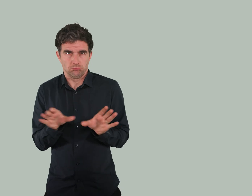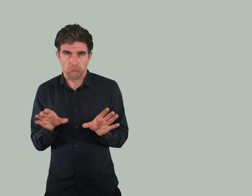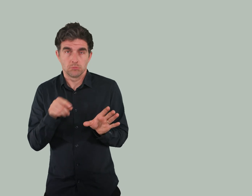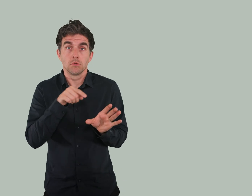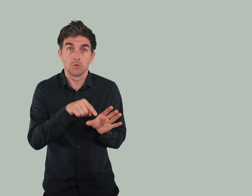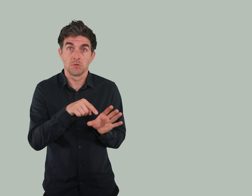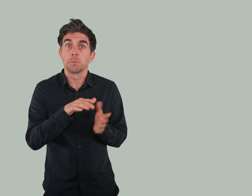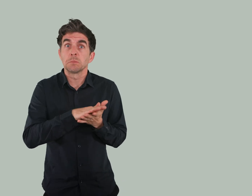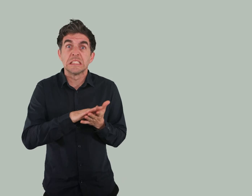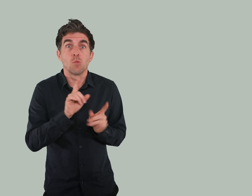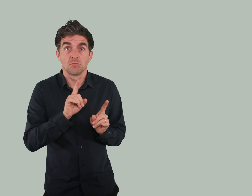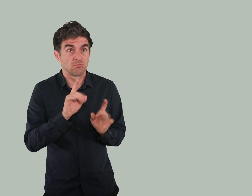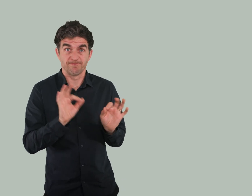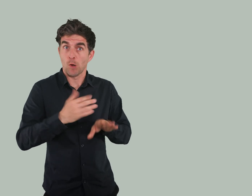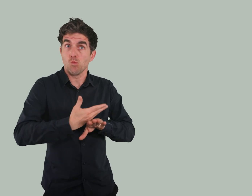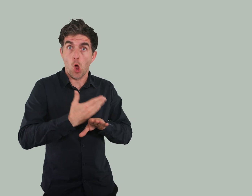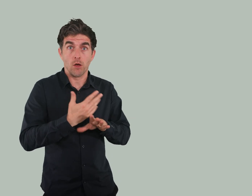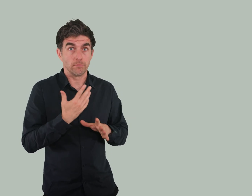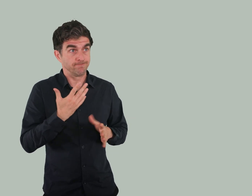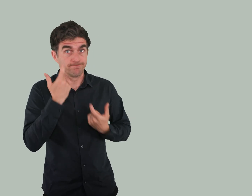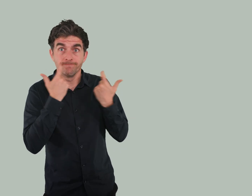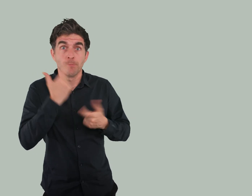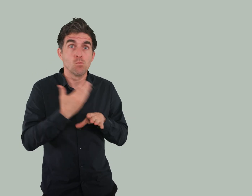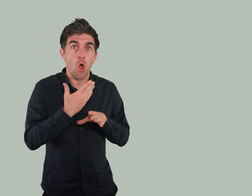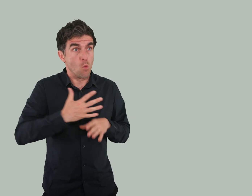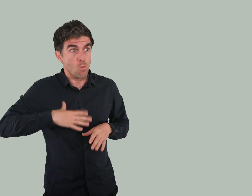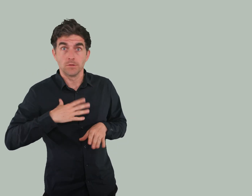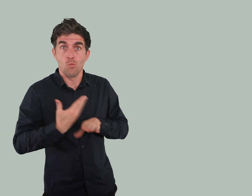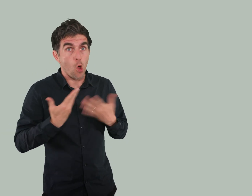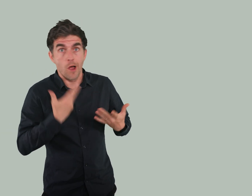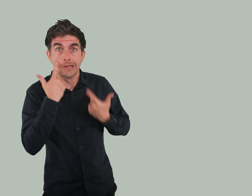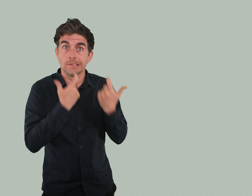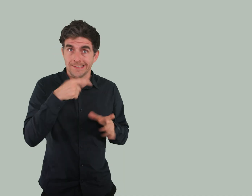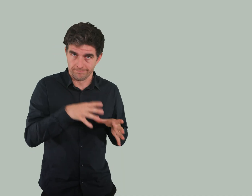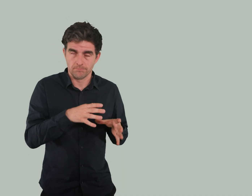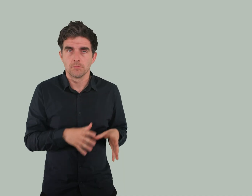The unemployed are out of work, looking for a job and available to start.